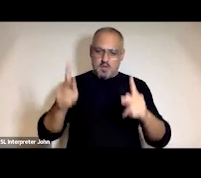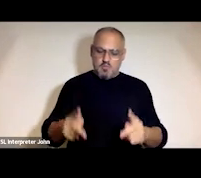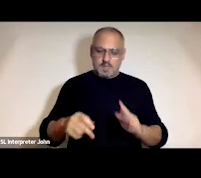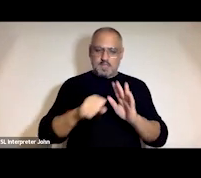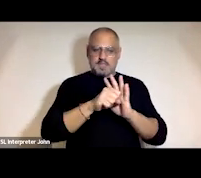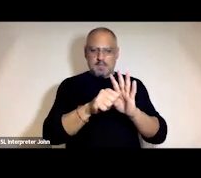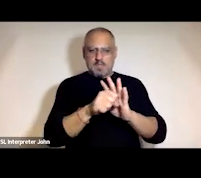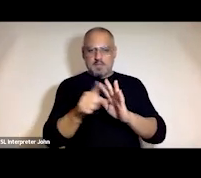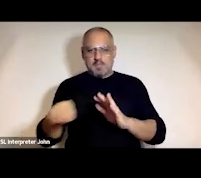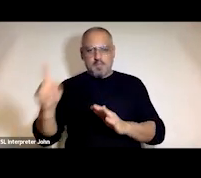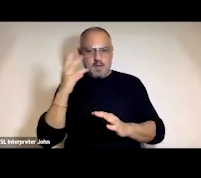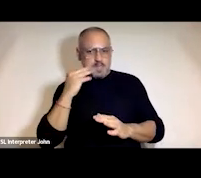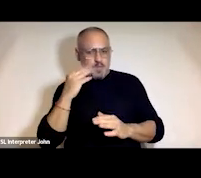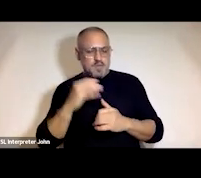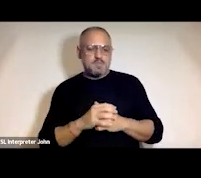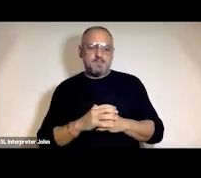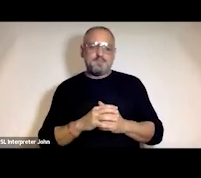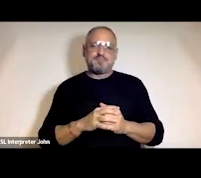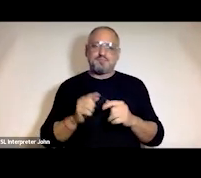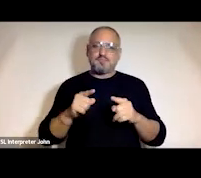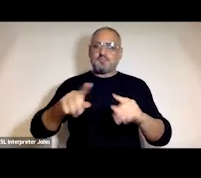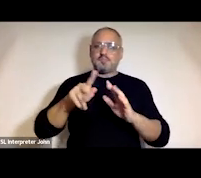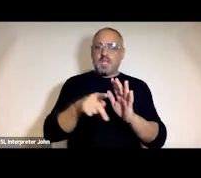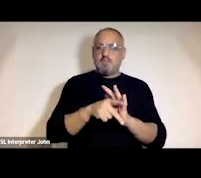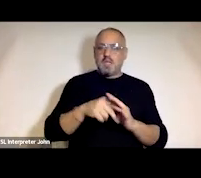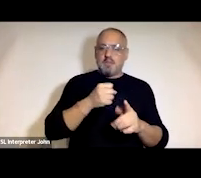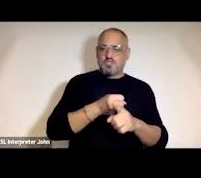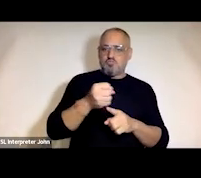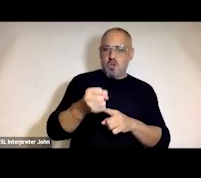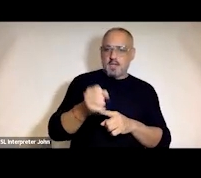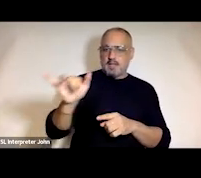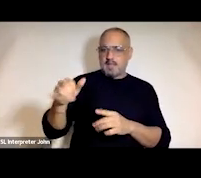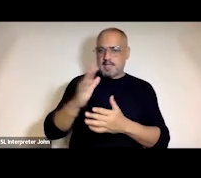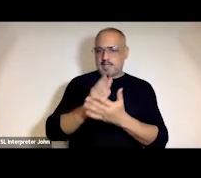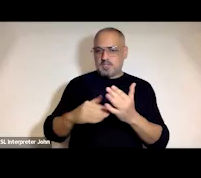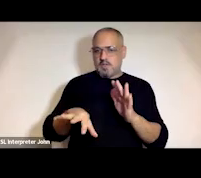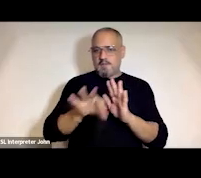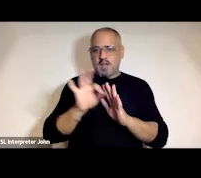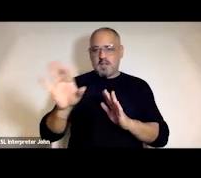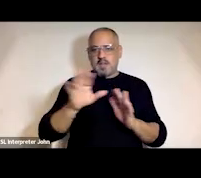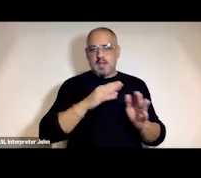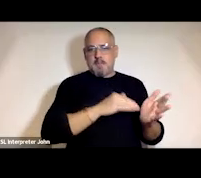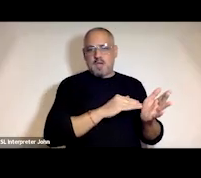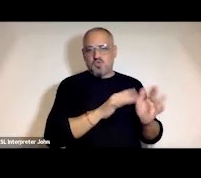that they experienced during periods of sobriety in this section that you find in their medical records,